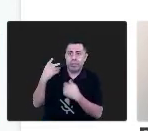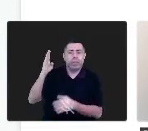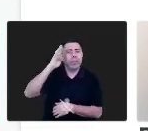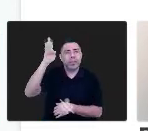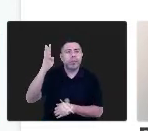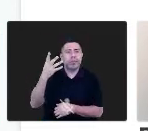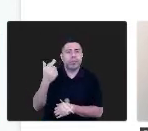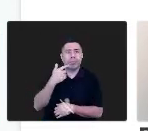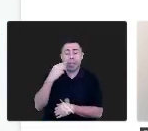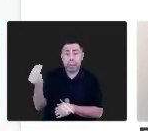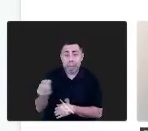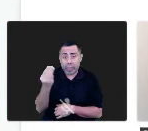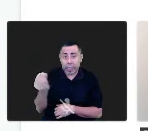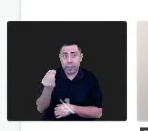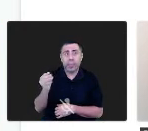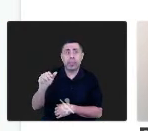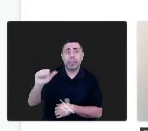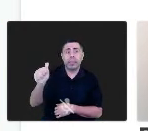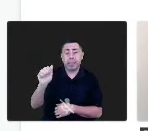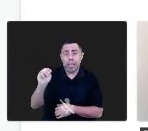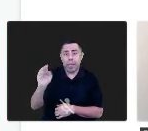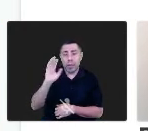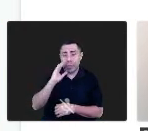gonna just have you know zoom on and we're gonna apply for jobs and talk to each other